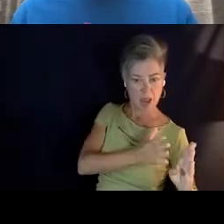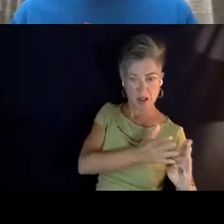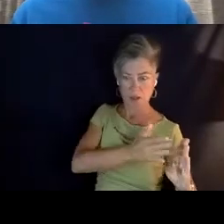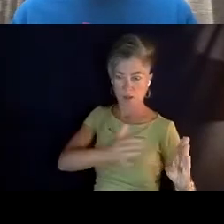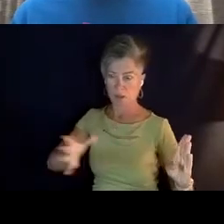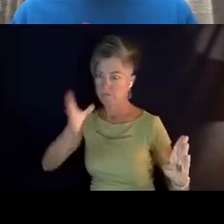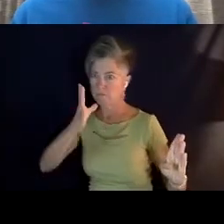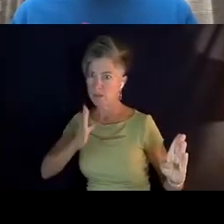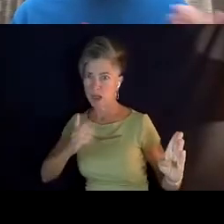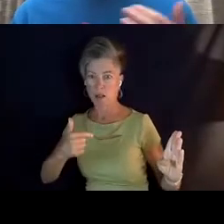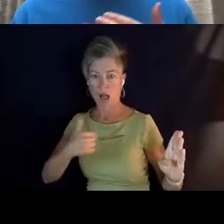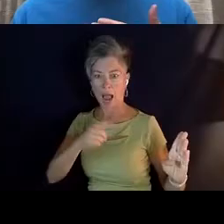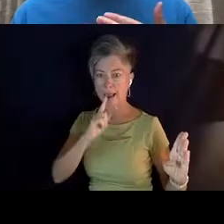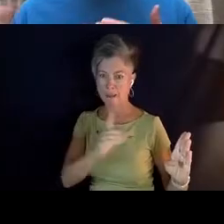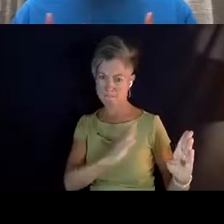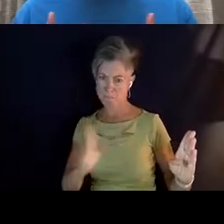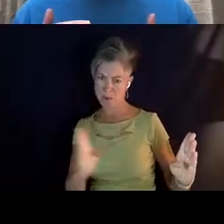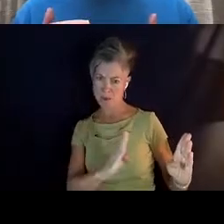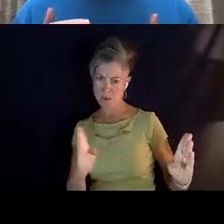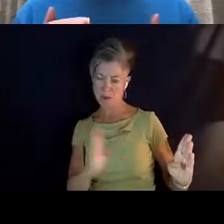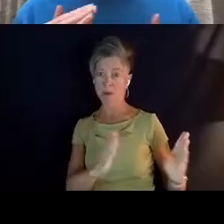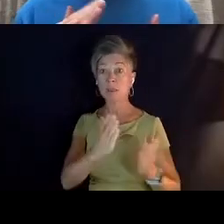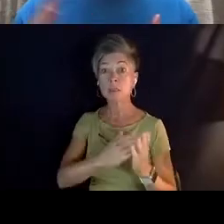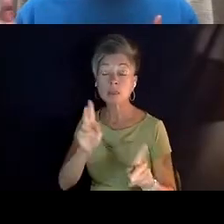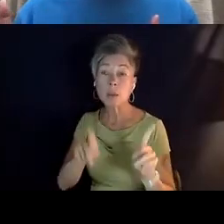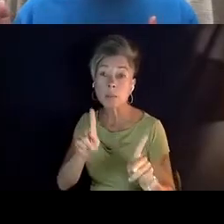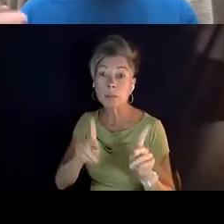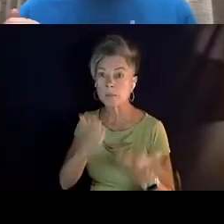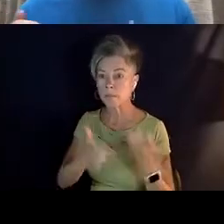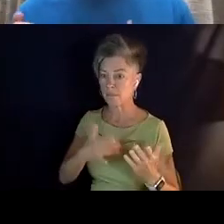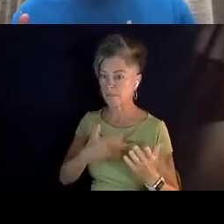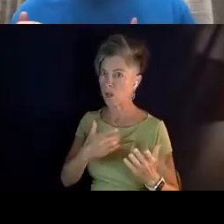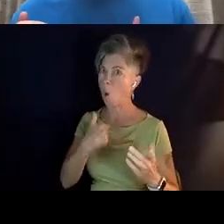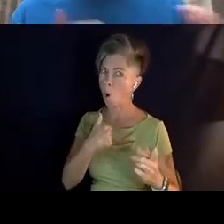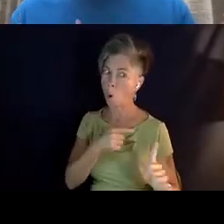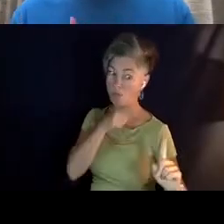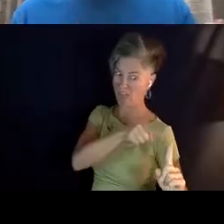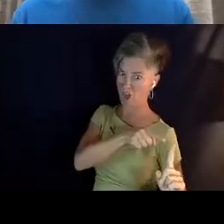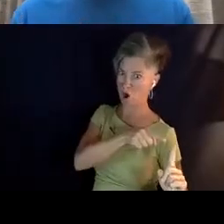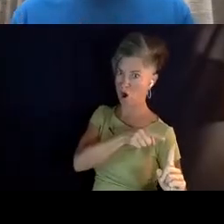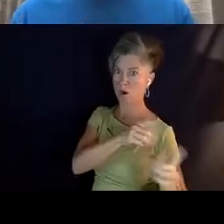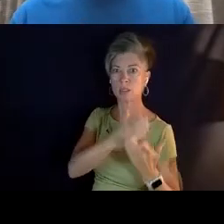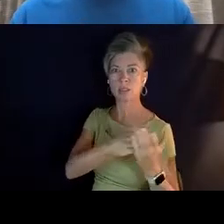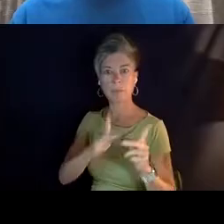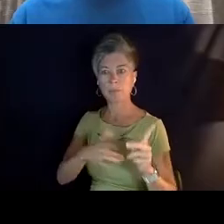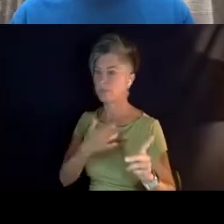Some people maybe on, you know, at one point and another person may be at a different point on that continuum.